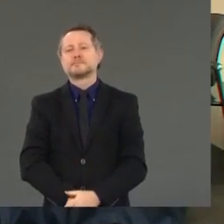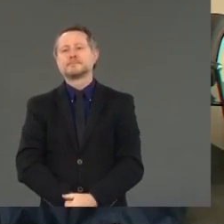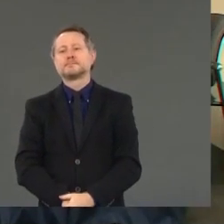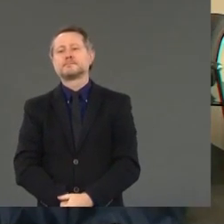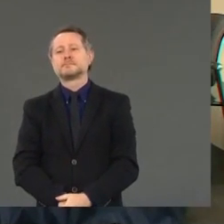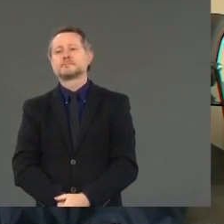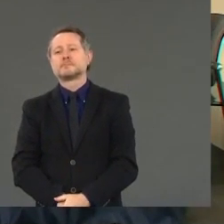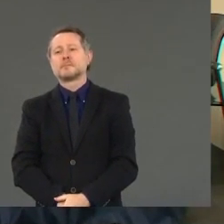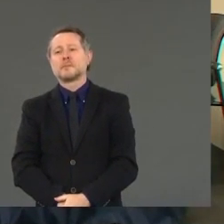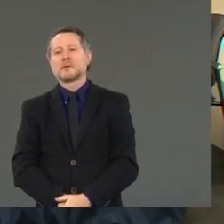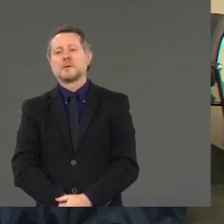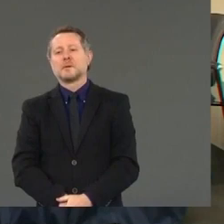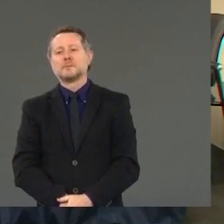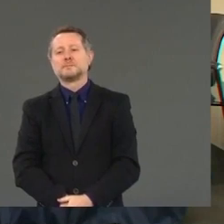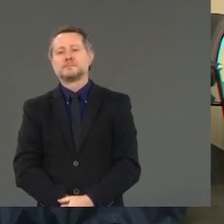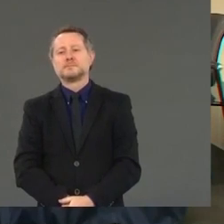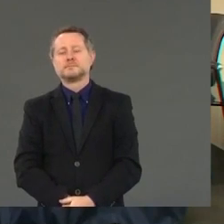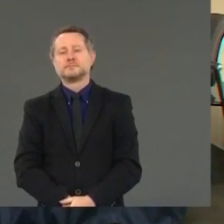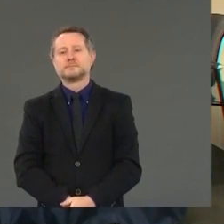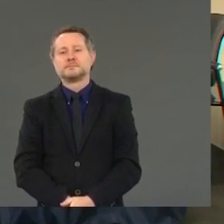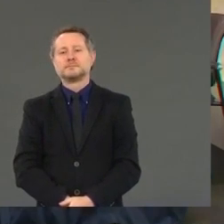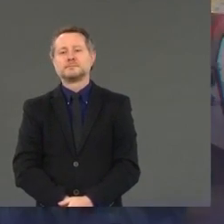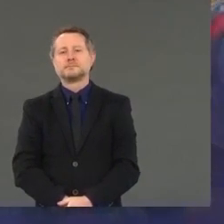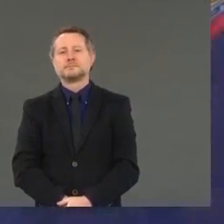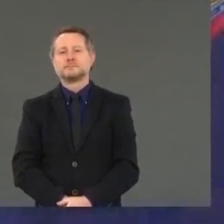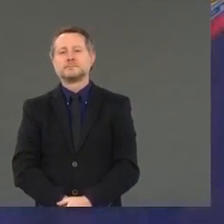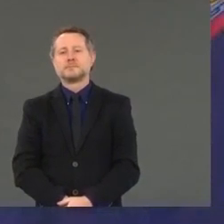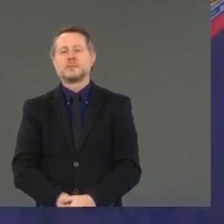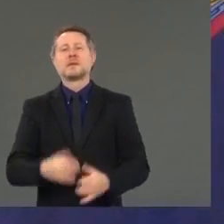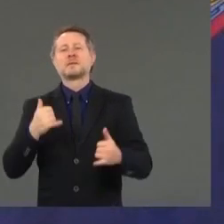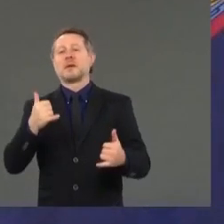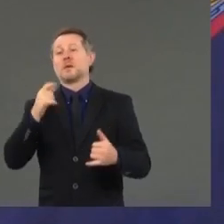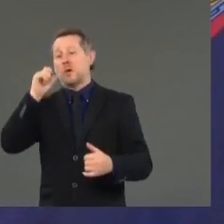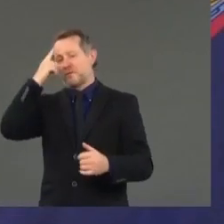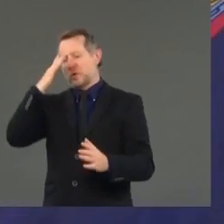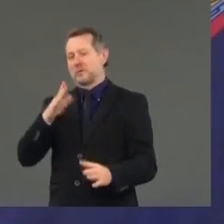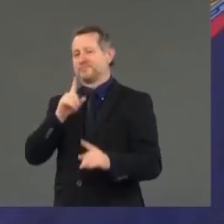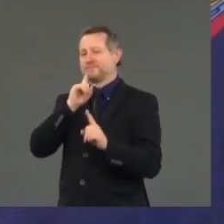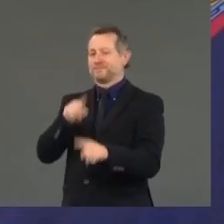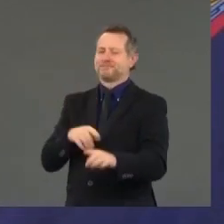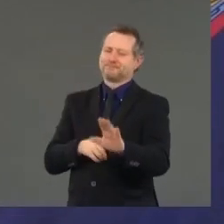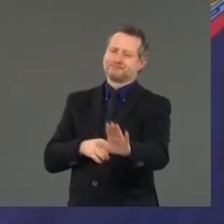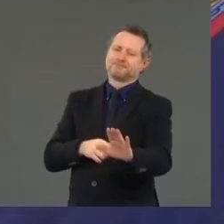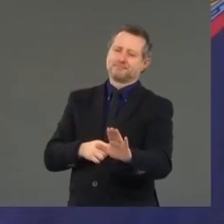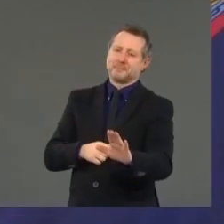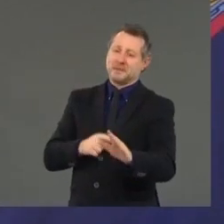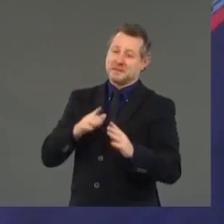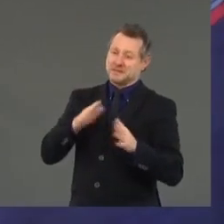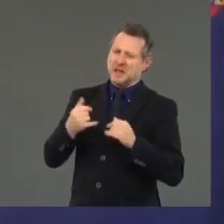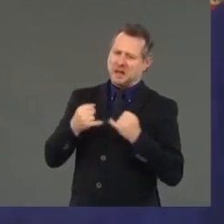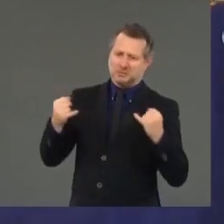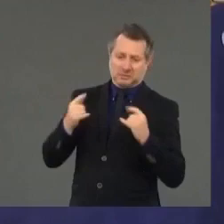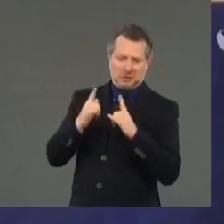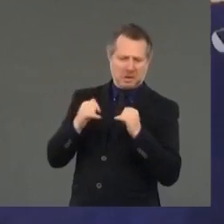HAVE INFORMATION ABOUT WHETHER OR NOT SOME OF THEM CAN GO FORWARD AND OPEN? I KNOW WE ARE FAST APPROACHING A